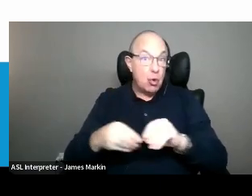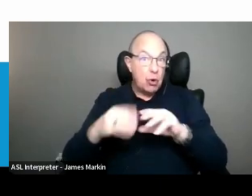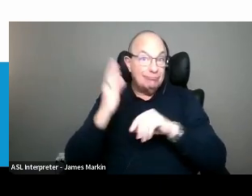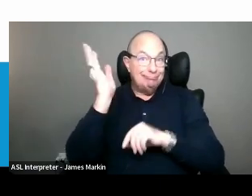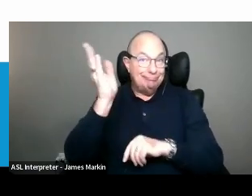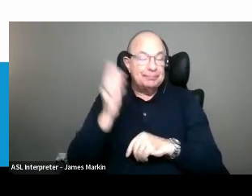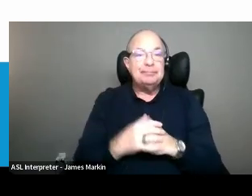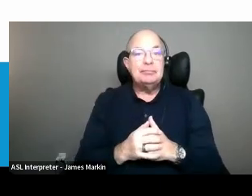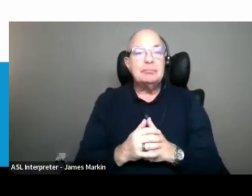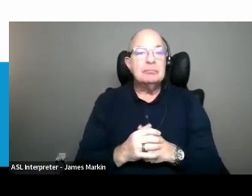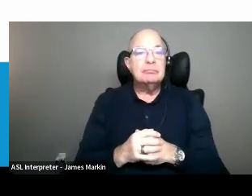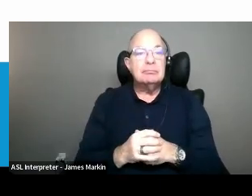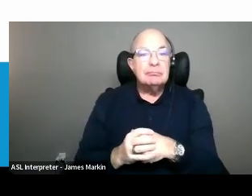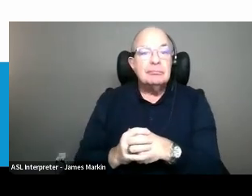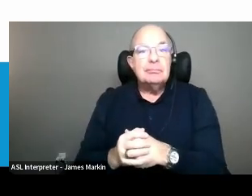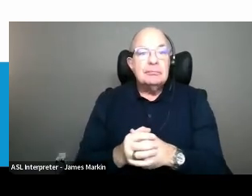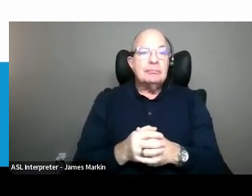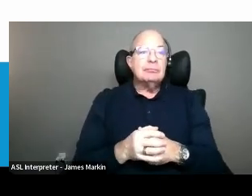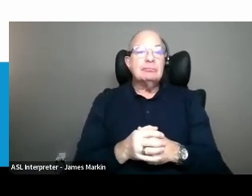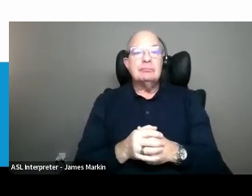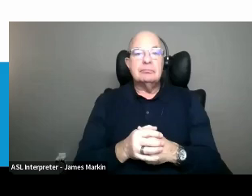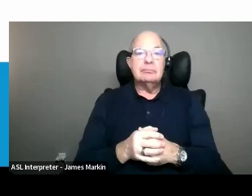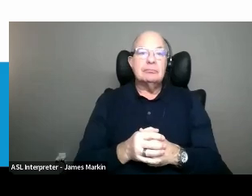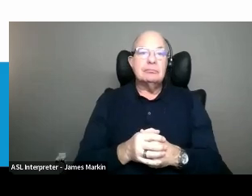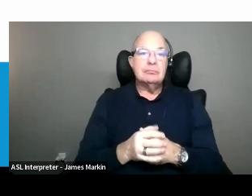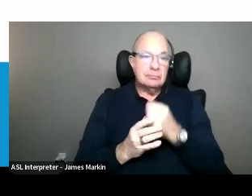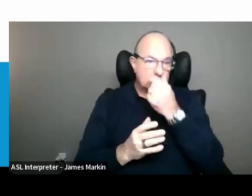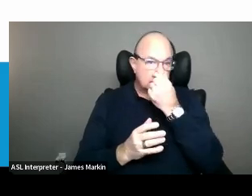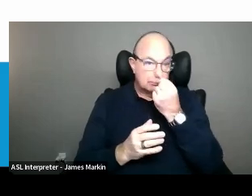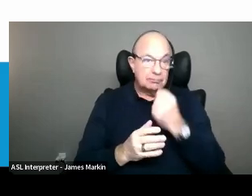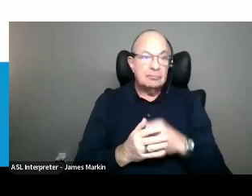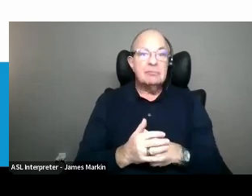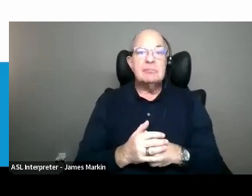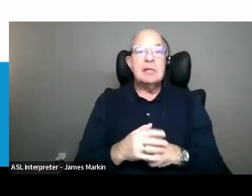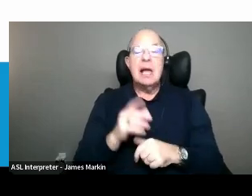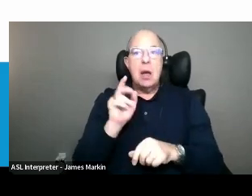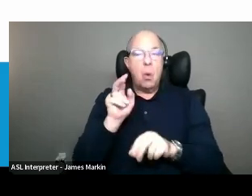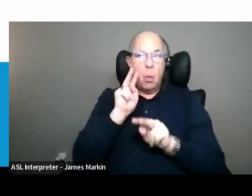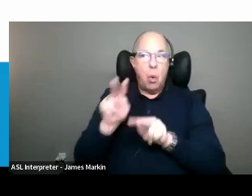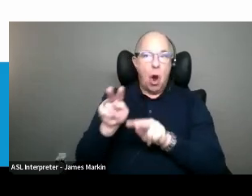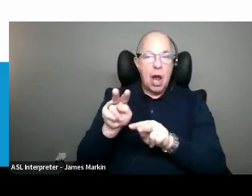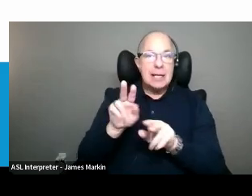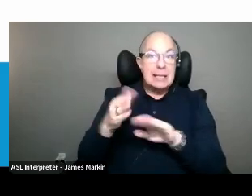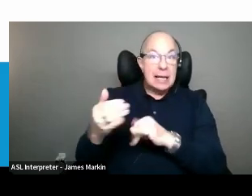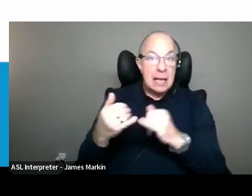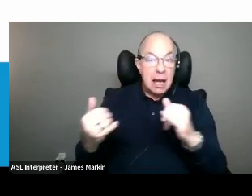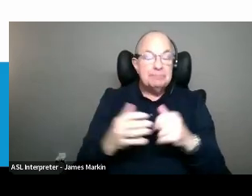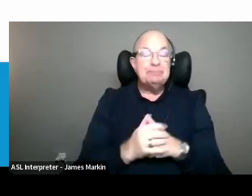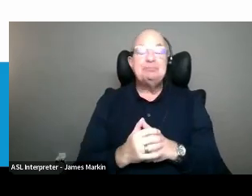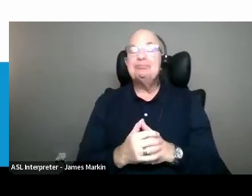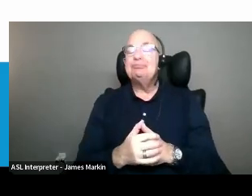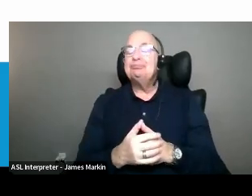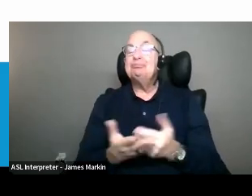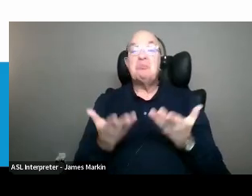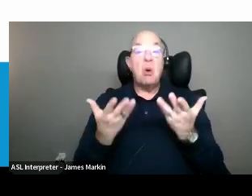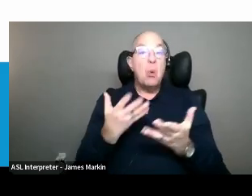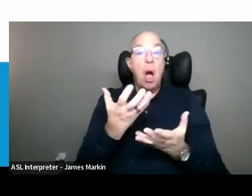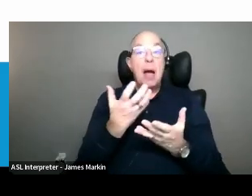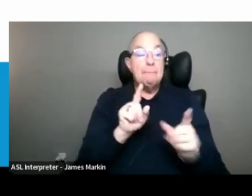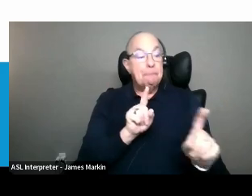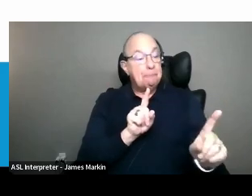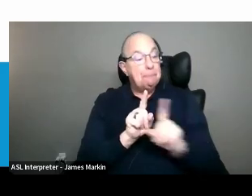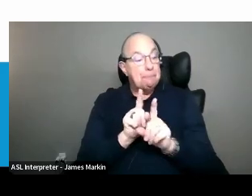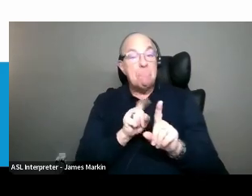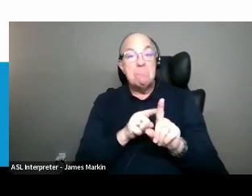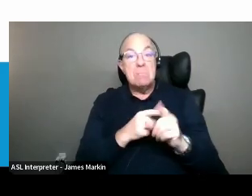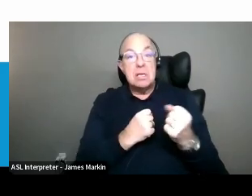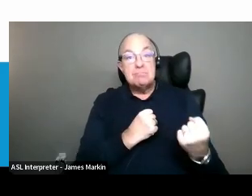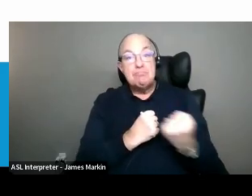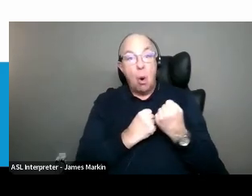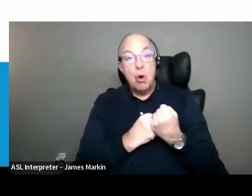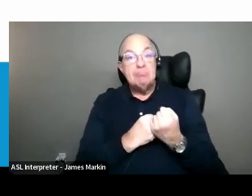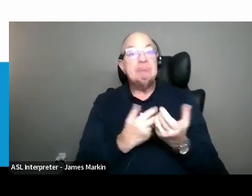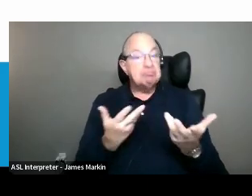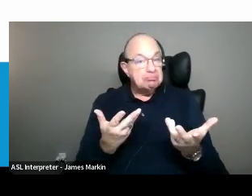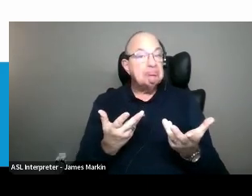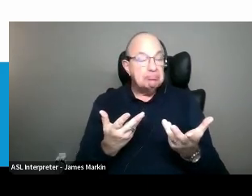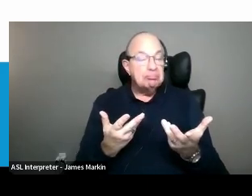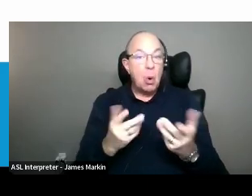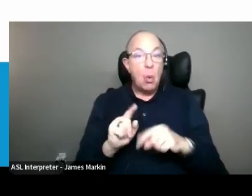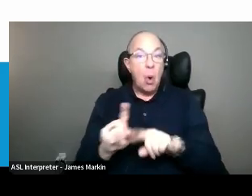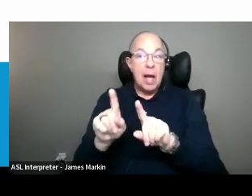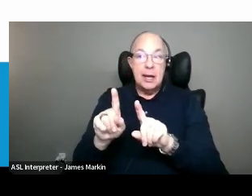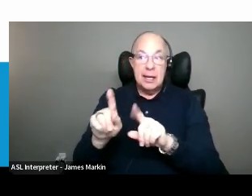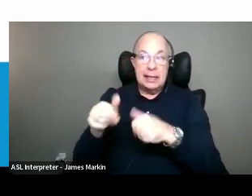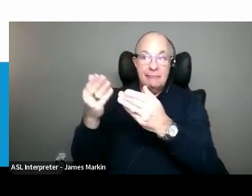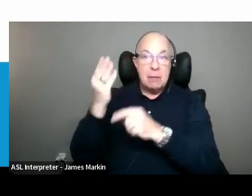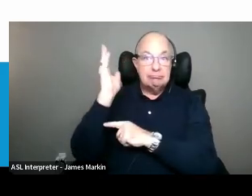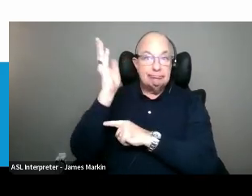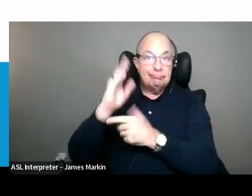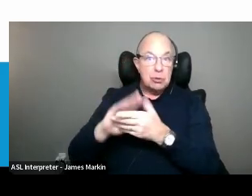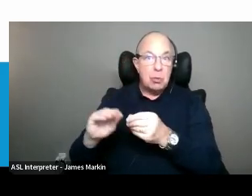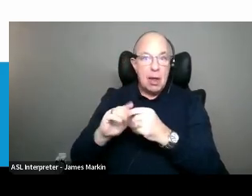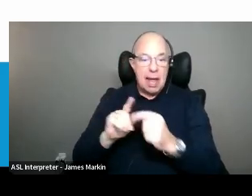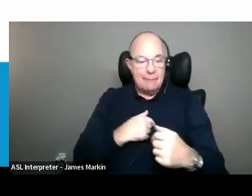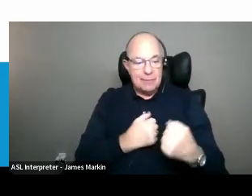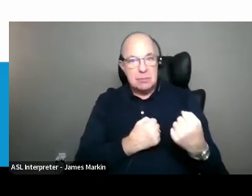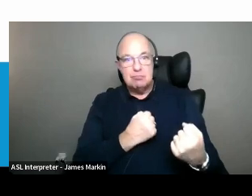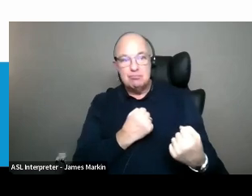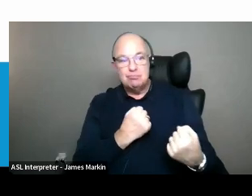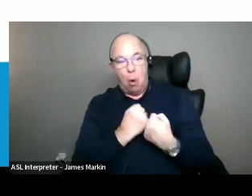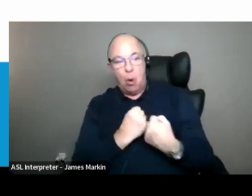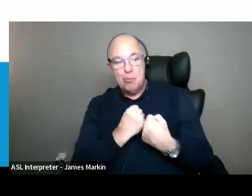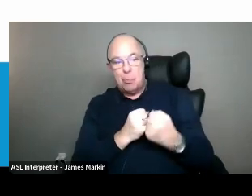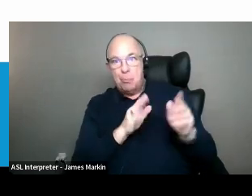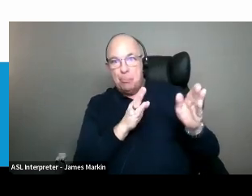Shannon Spencer (she/her): Yeah, and so, yeah, keep track of submission and registration deadlines. Bring a friend on Ally to support you, if you could, if you want, while you do your petition, so you have that moral support there as well, too.